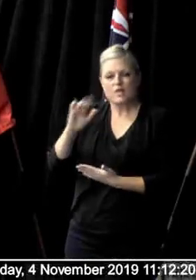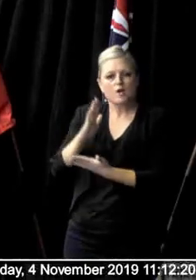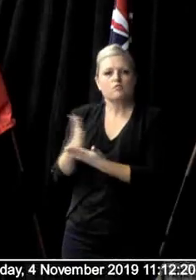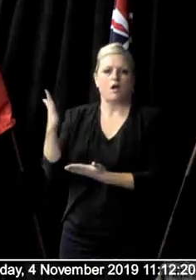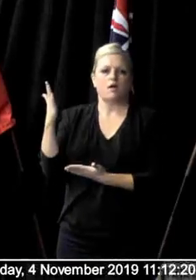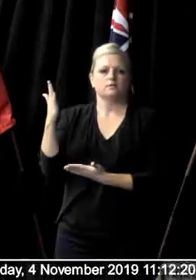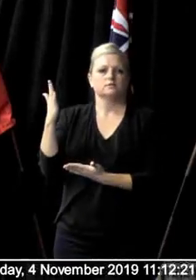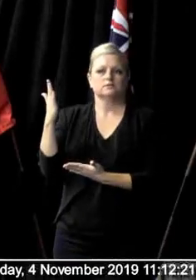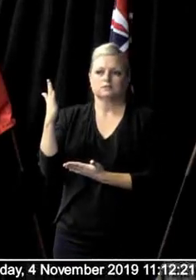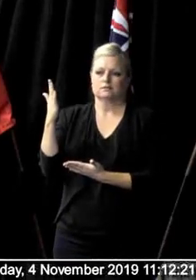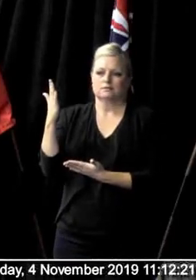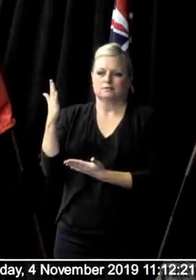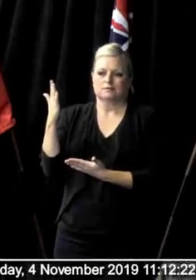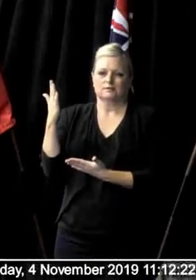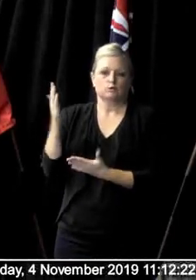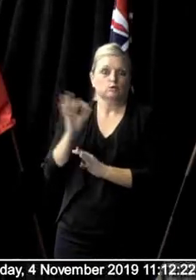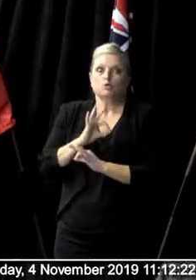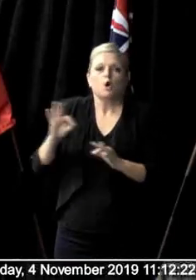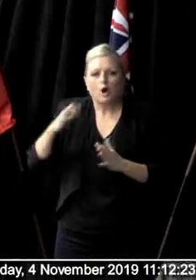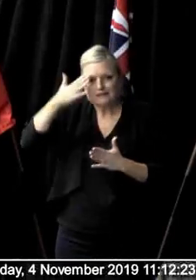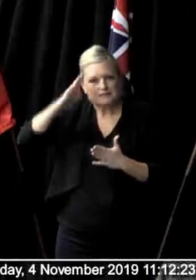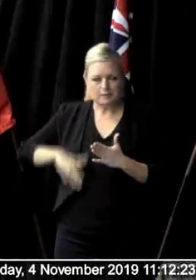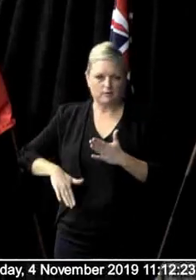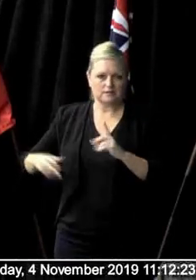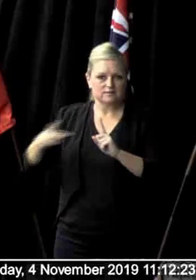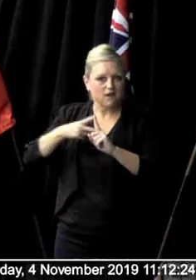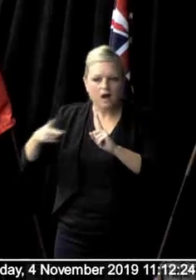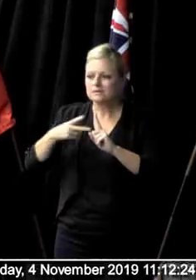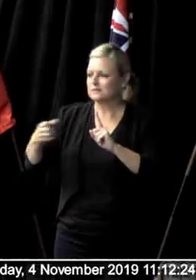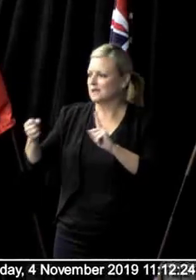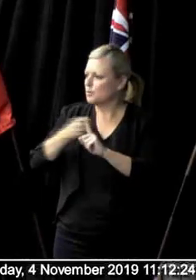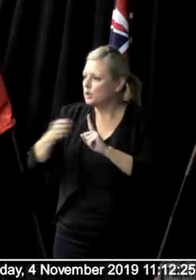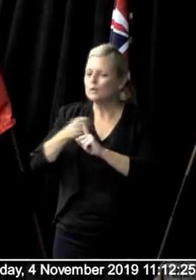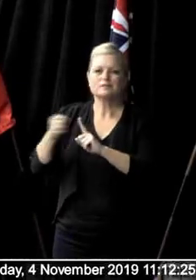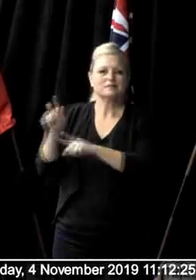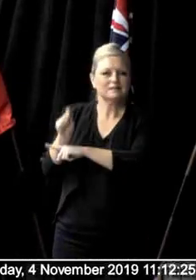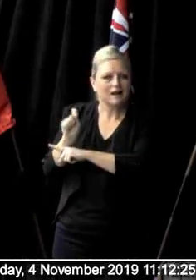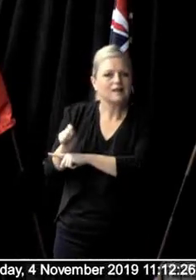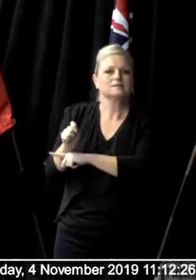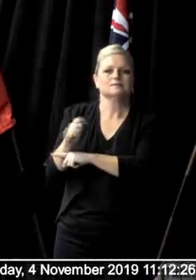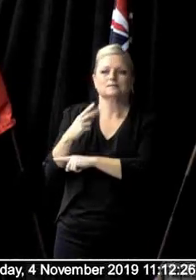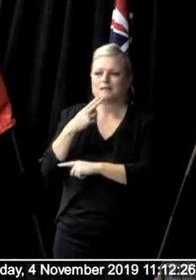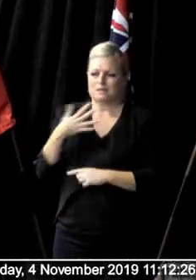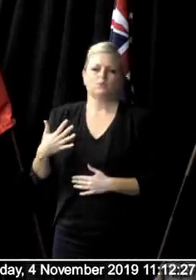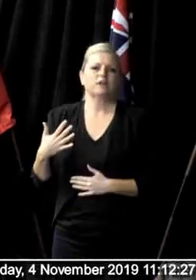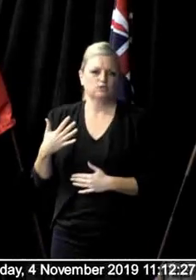to live free from violence, abuse, neglect and exploitation.